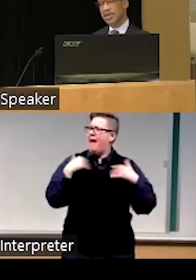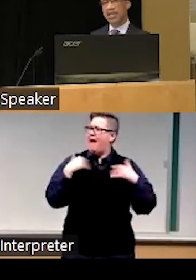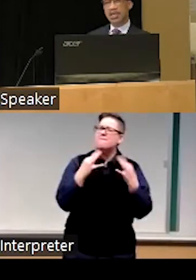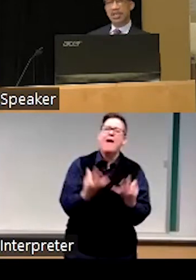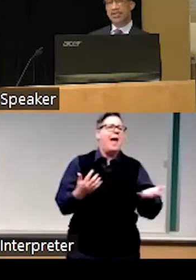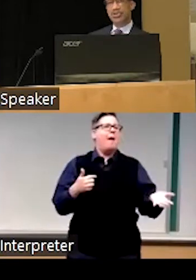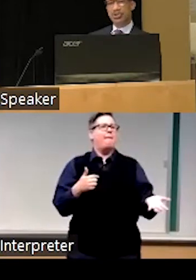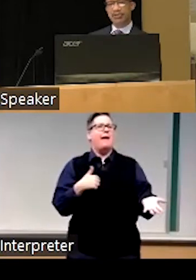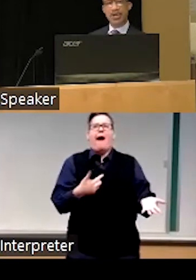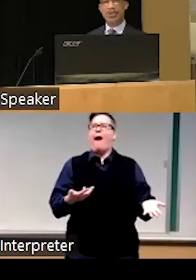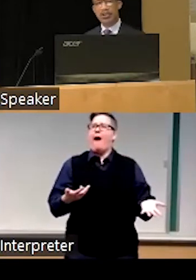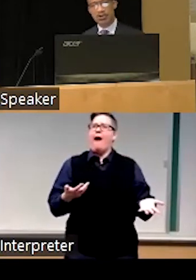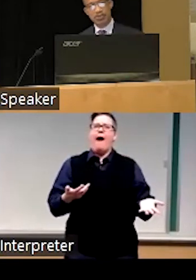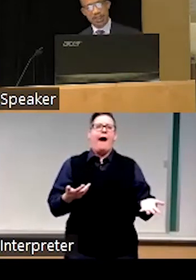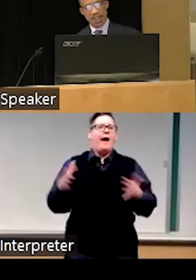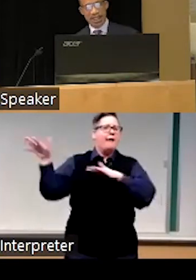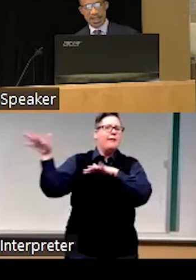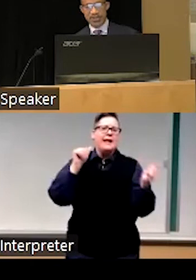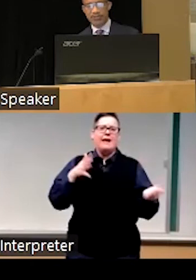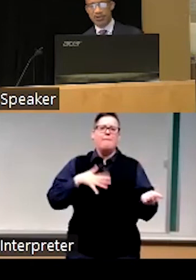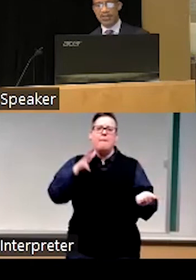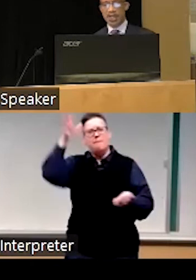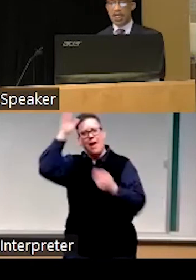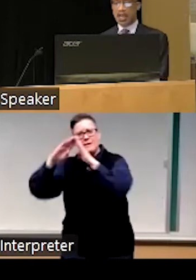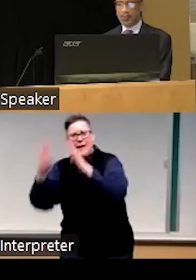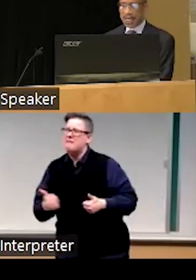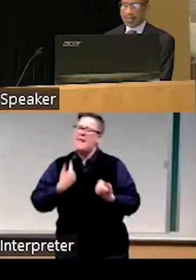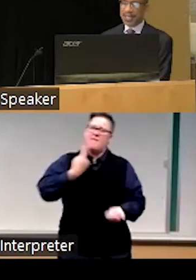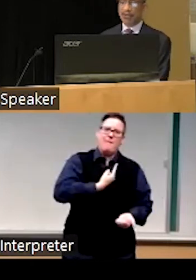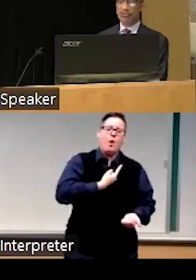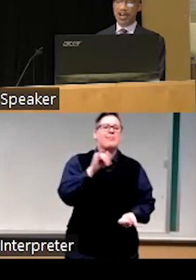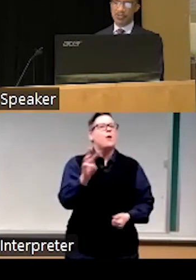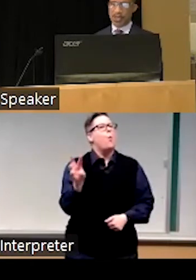the the nuclear family home and and so forth and it's not for everybody